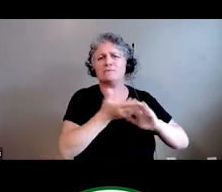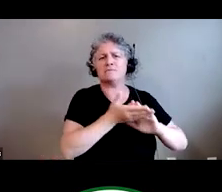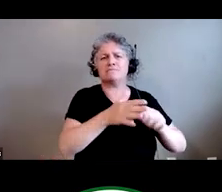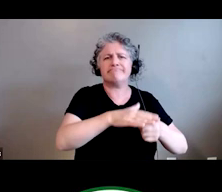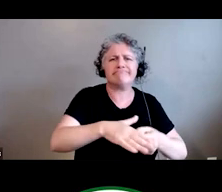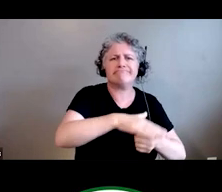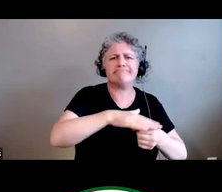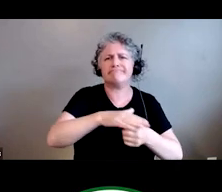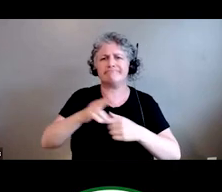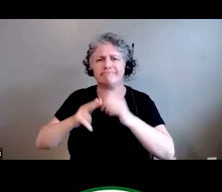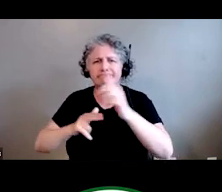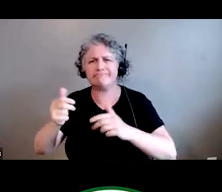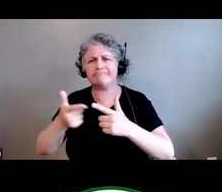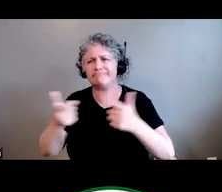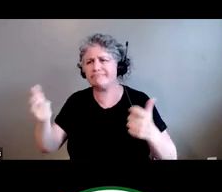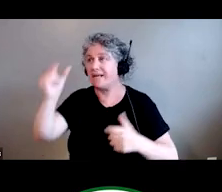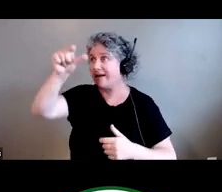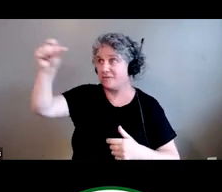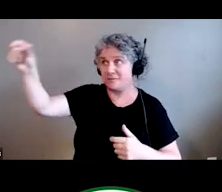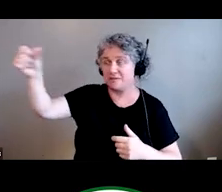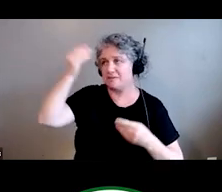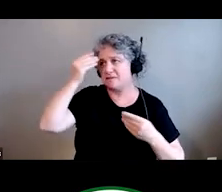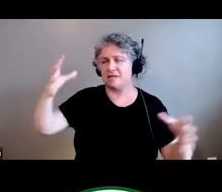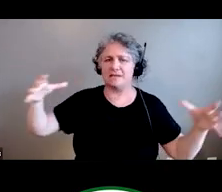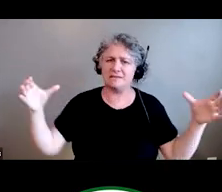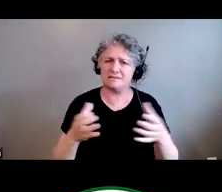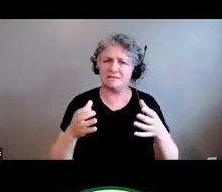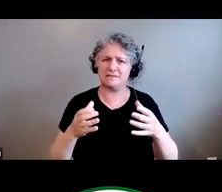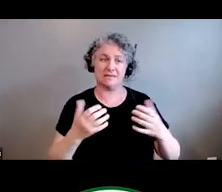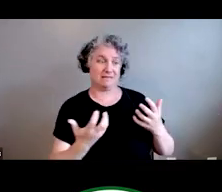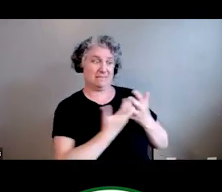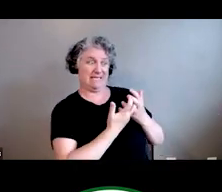As Mark explained, very few facilities meet the current standards on accessibility. And